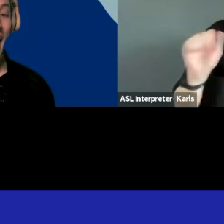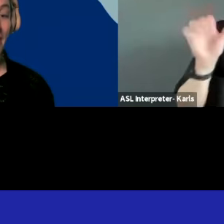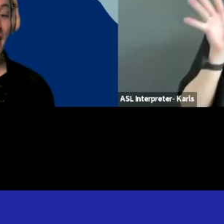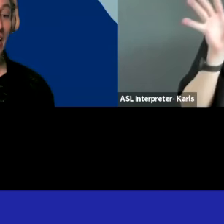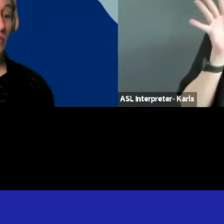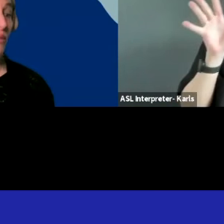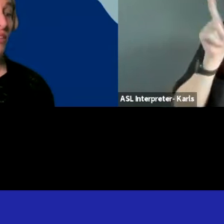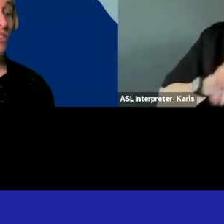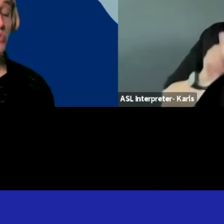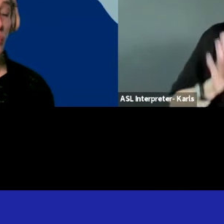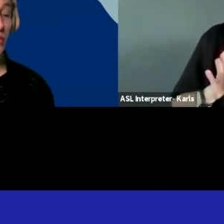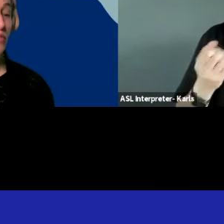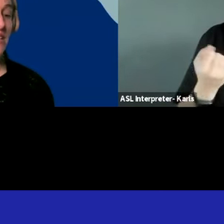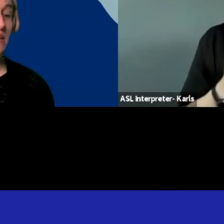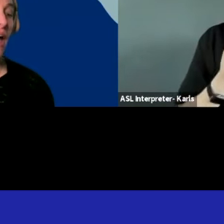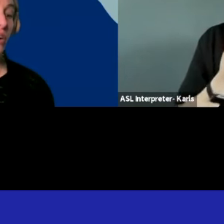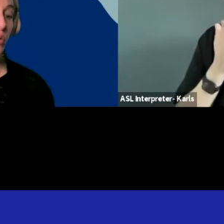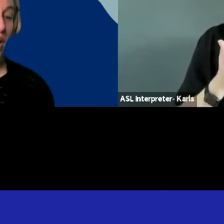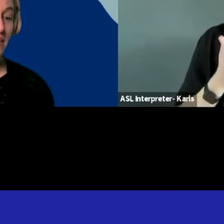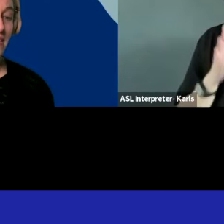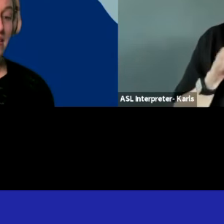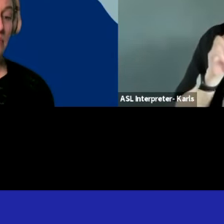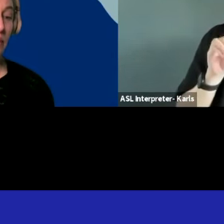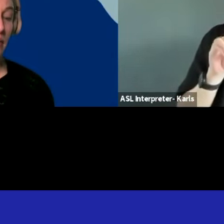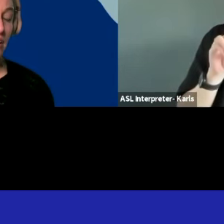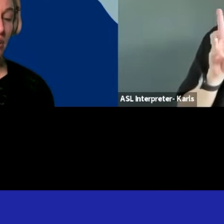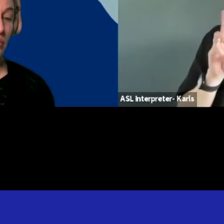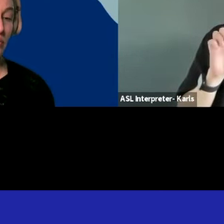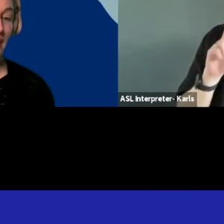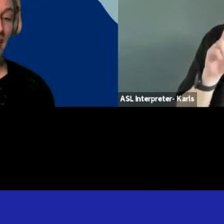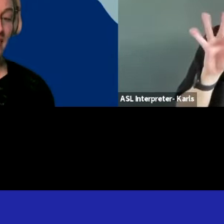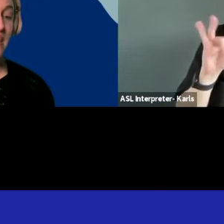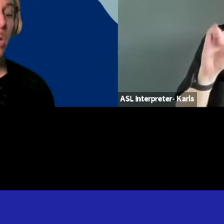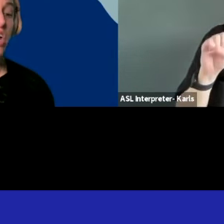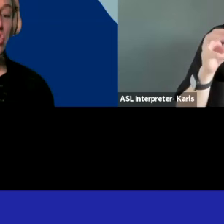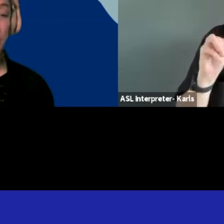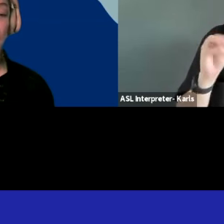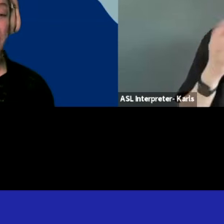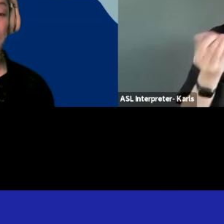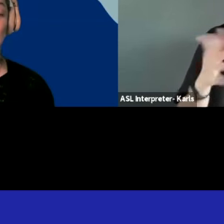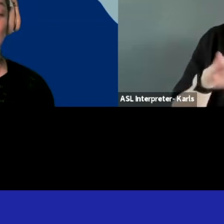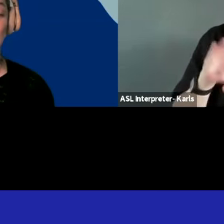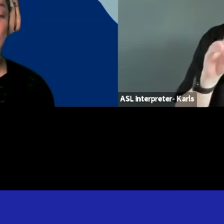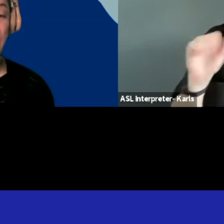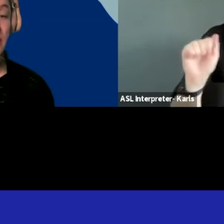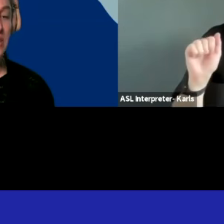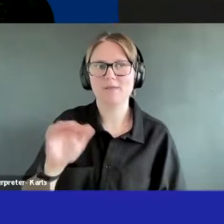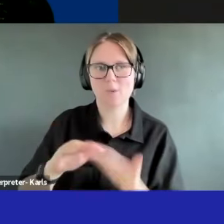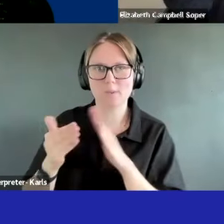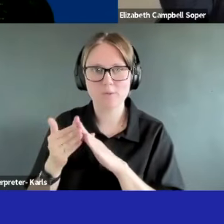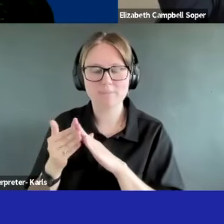and advocate within the dwarfism and cross-disability communities. She brings both personal experience